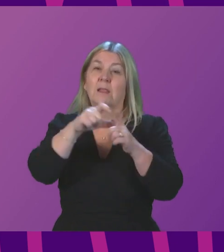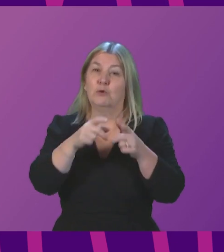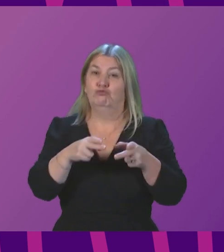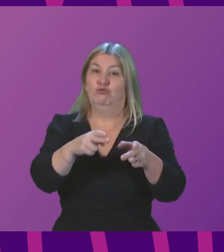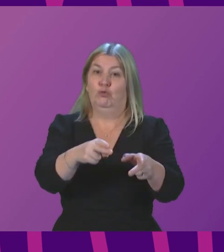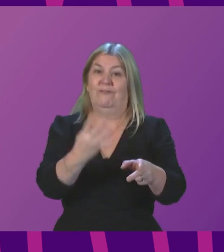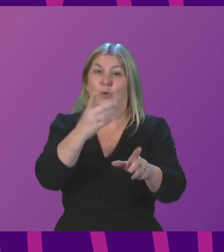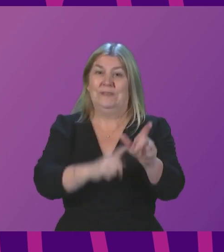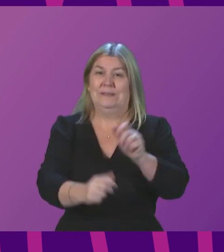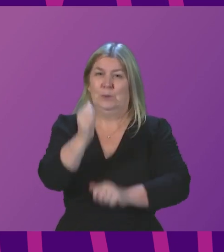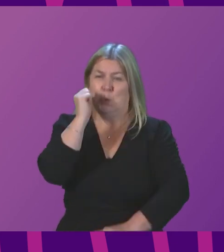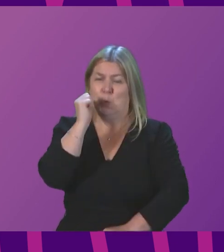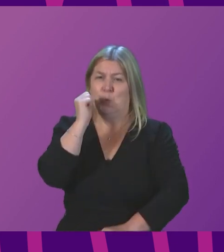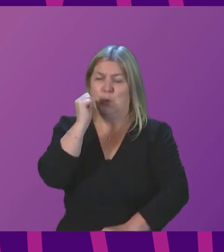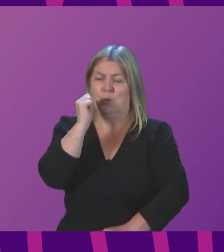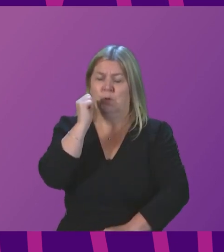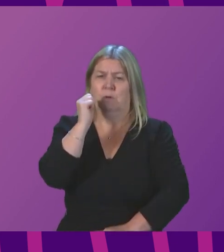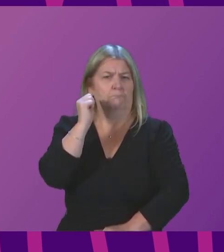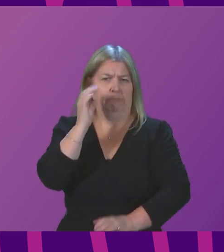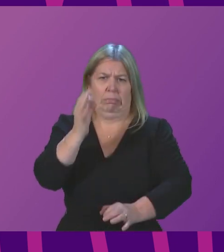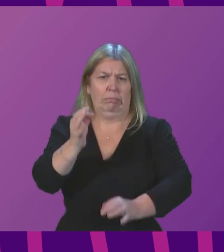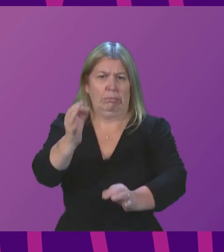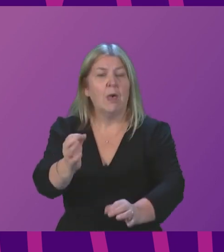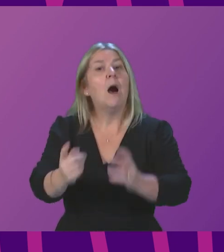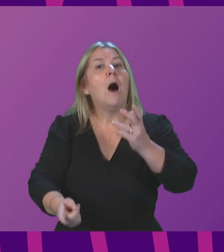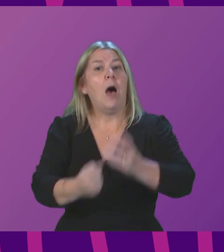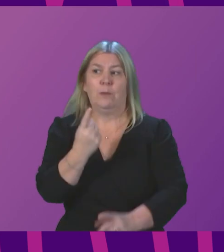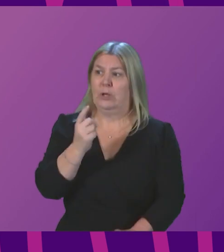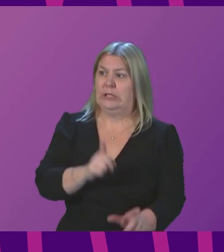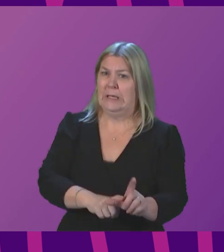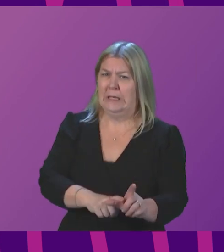As we approach the end of another year, can the First Minister tell my Orkney constituents